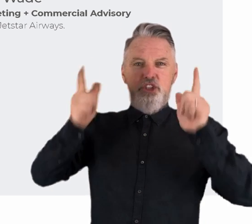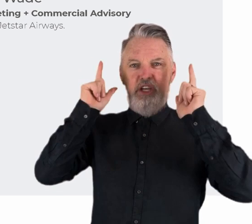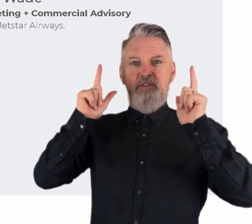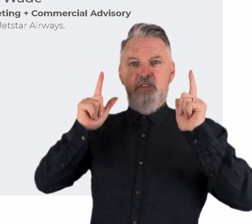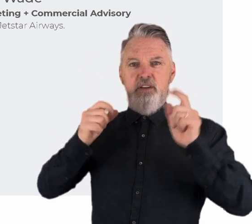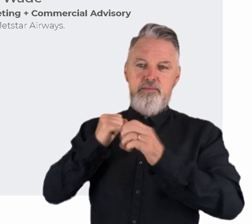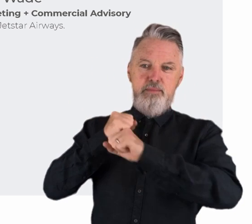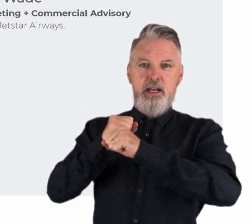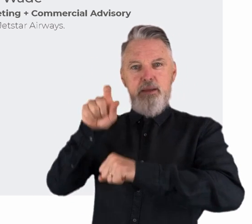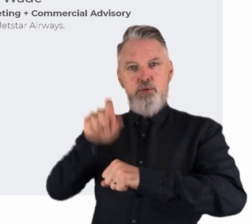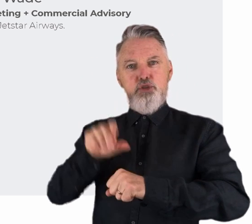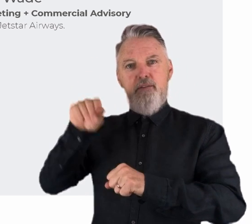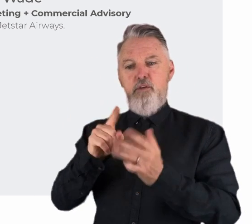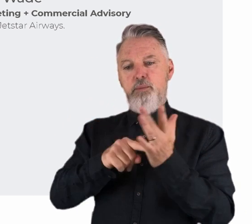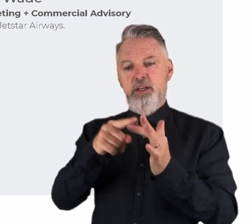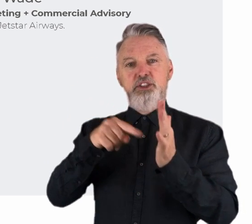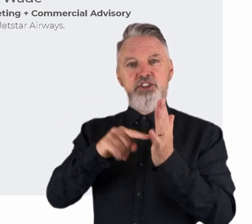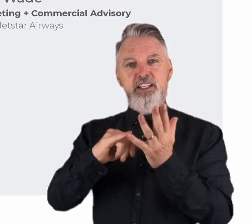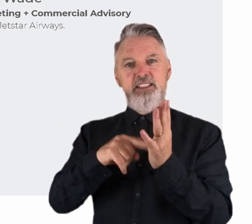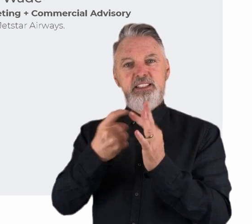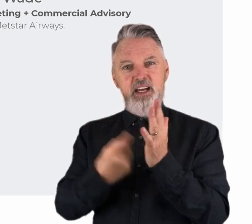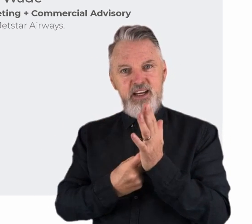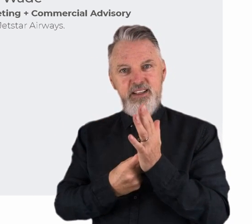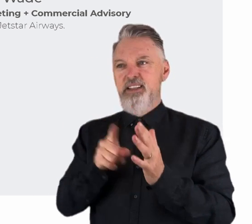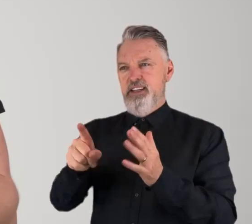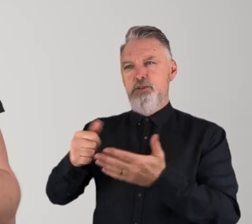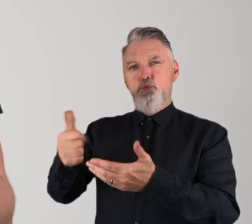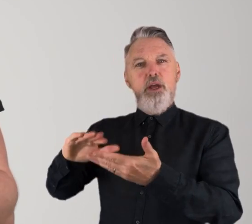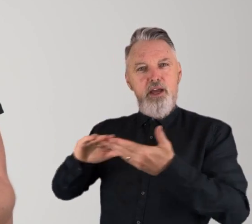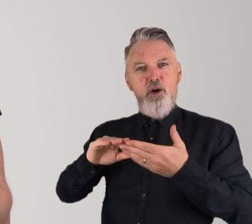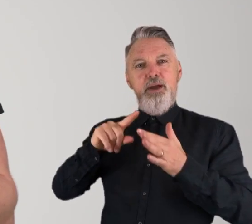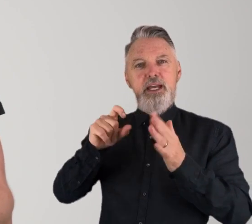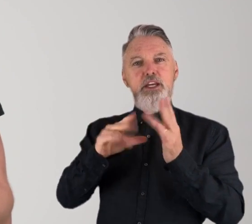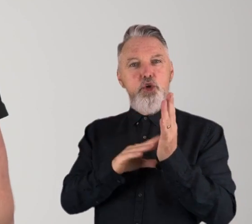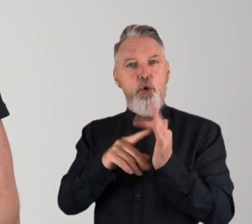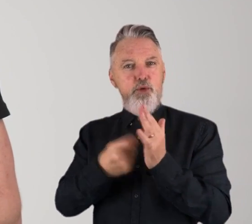who's an expert in brand building, marketing, and e-commerce. And this prodcut is just the start.